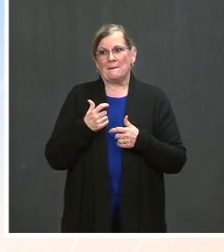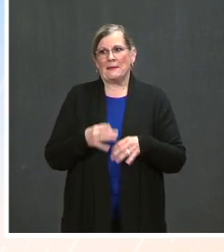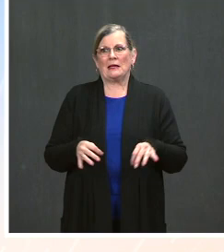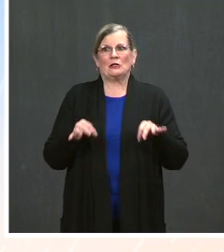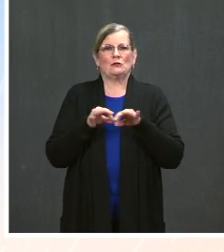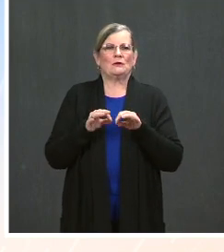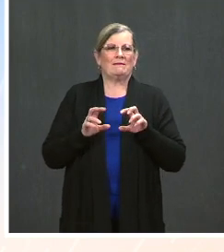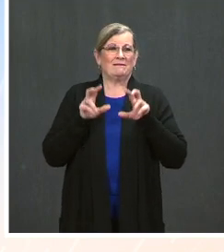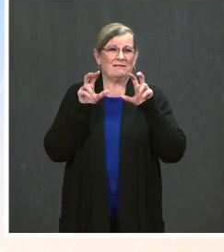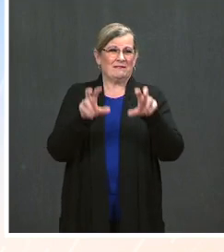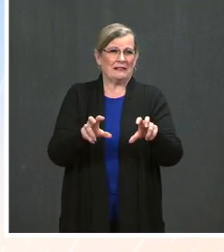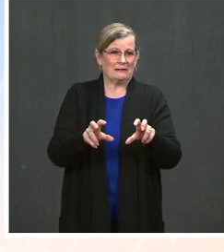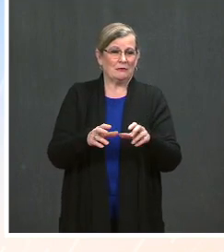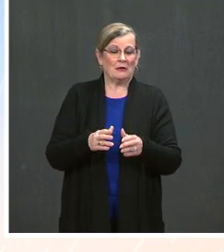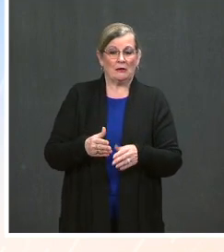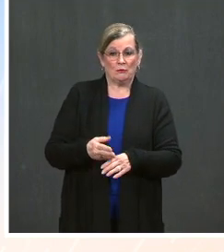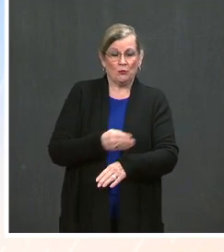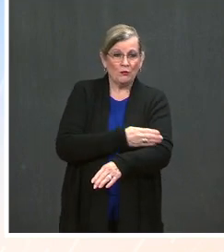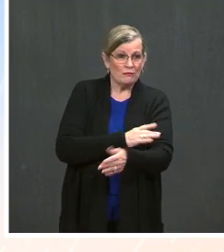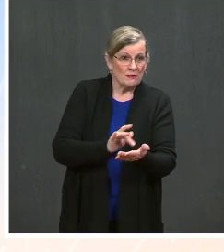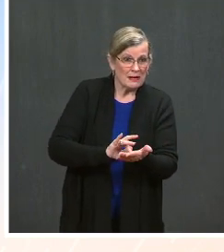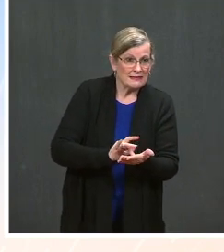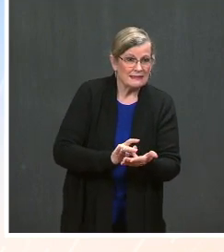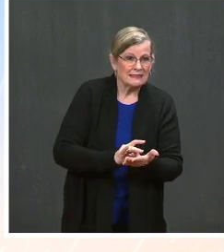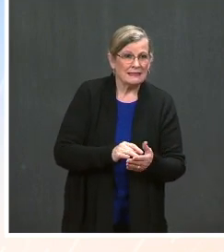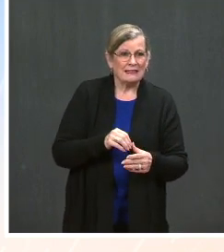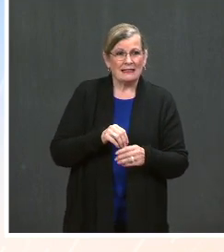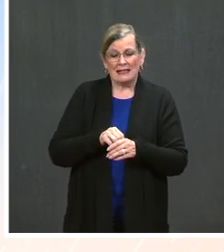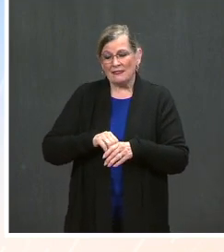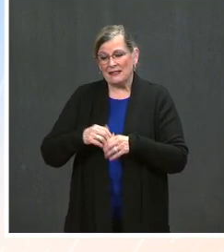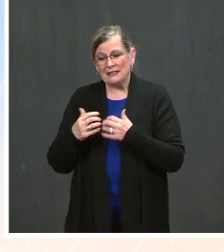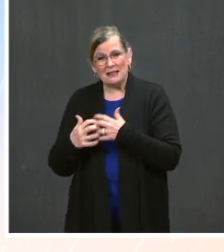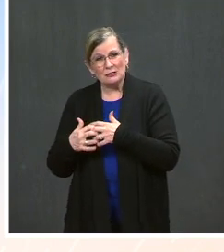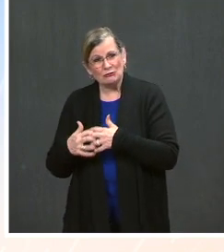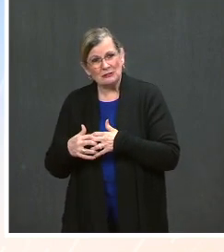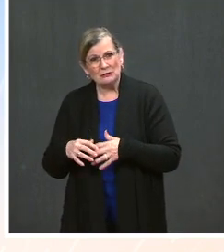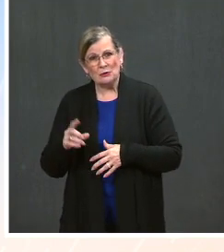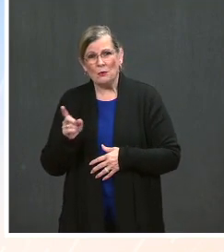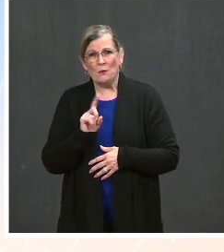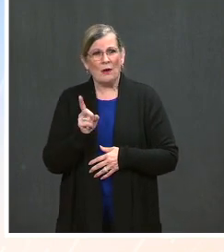in an industry where one in six workers -- who are disproportionately women of color -- live in poverty.